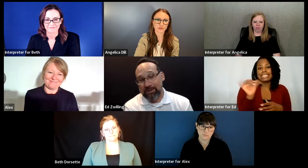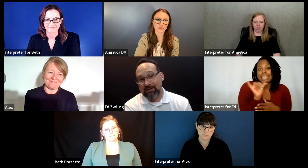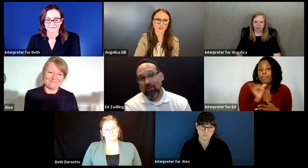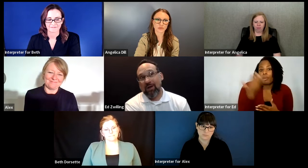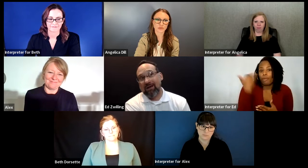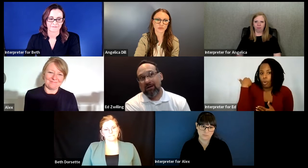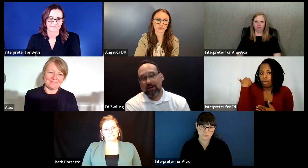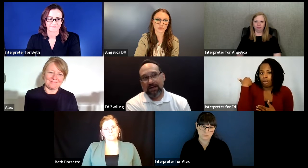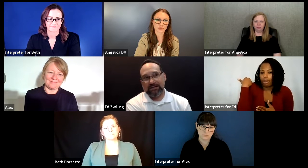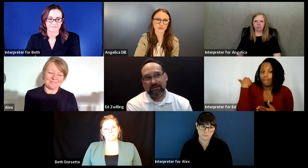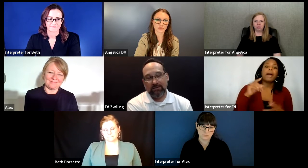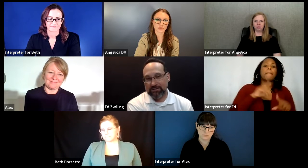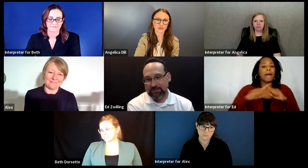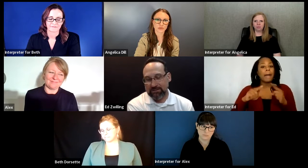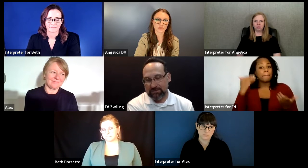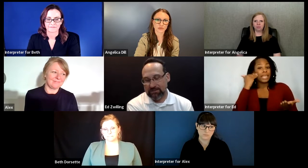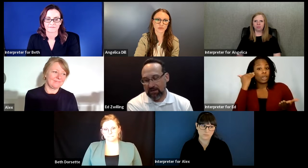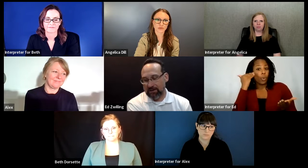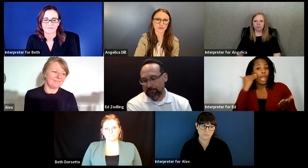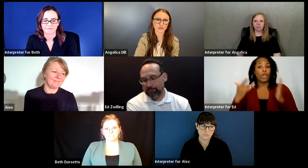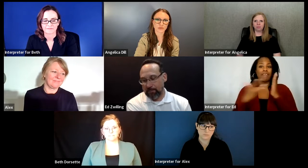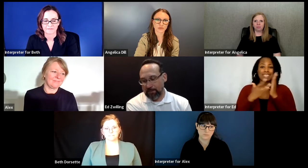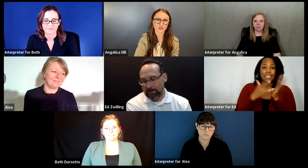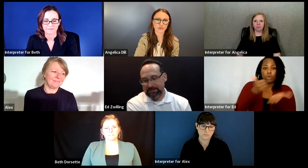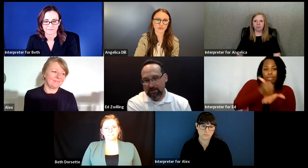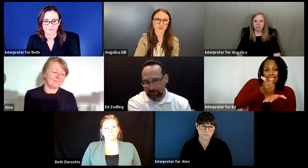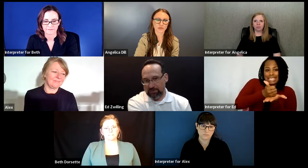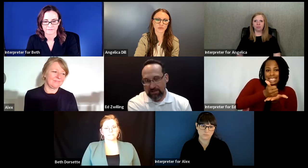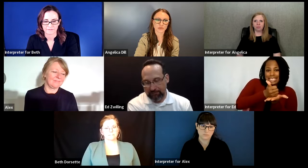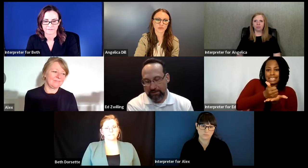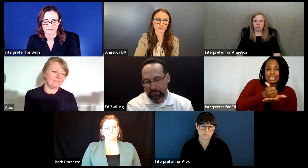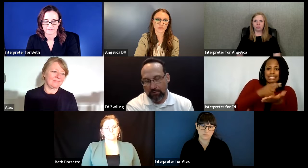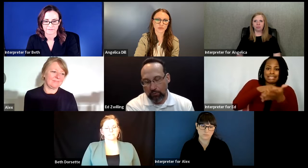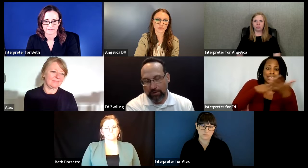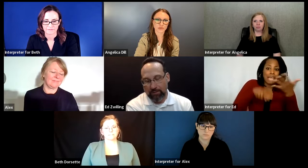But being aware of that technical assistance stuff that you can get from the Equal Employment